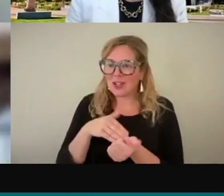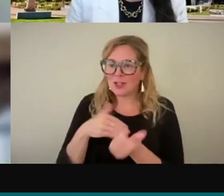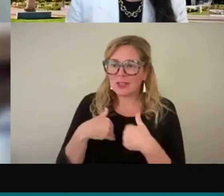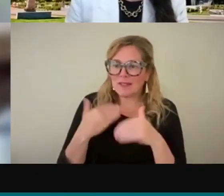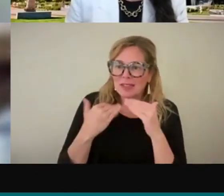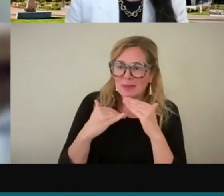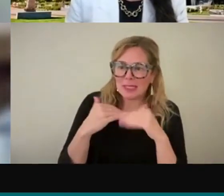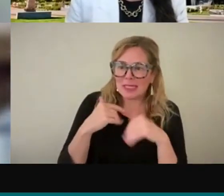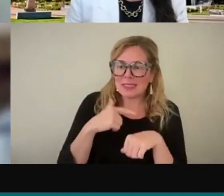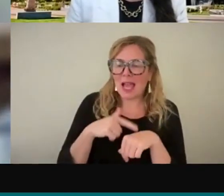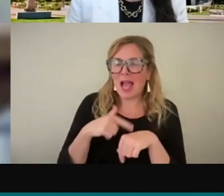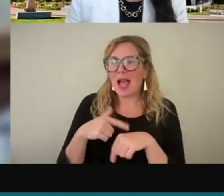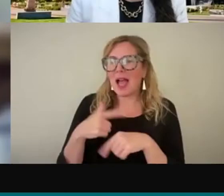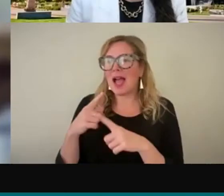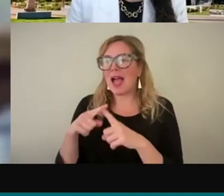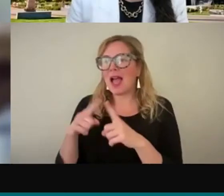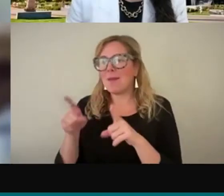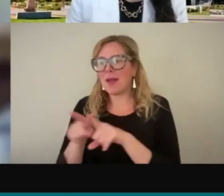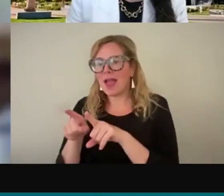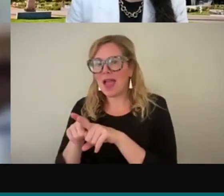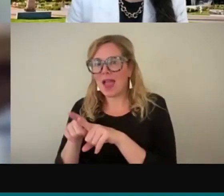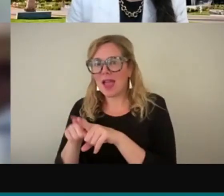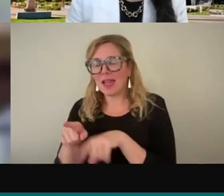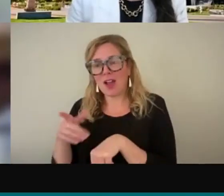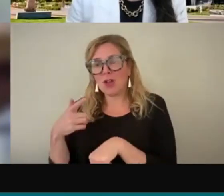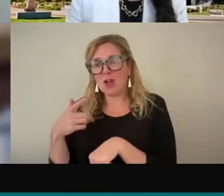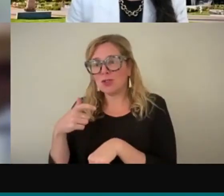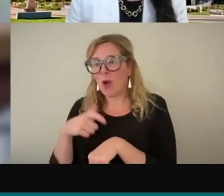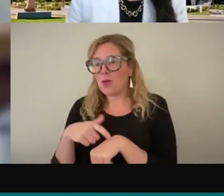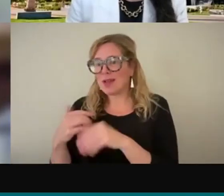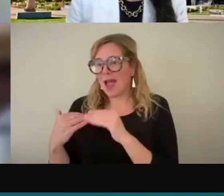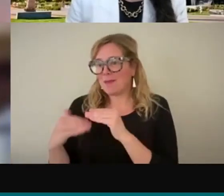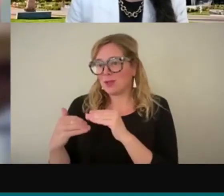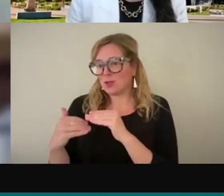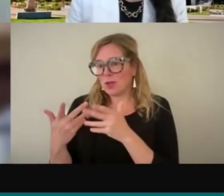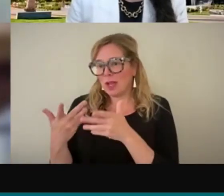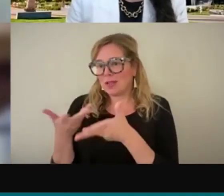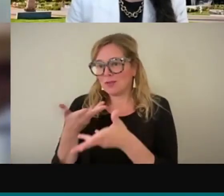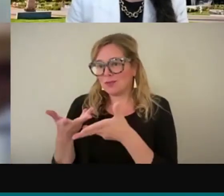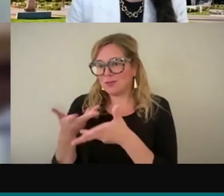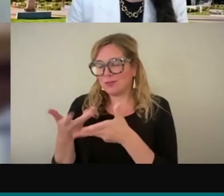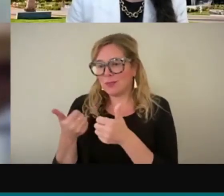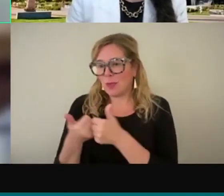that is a very good question and a very real problem, any comments from my panel?